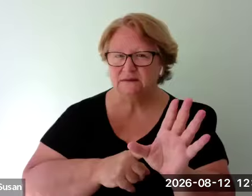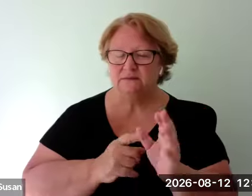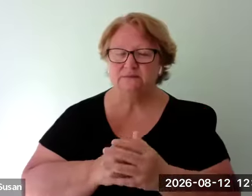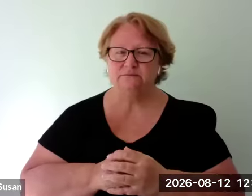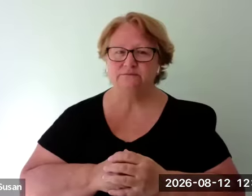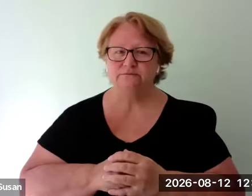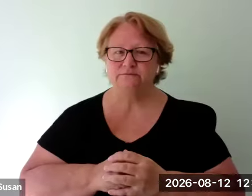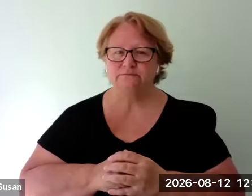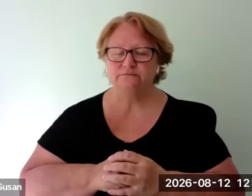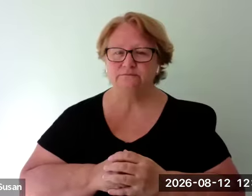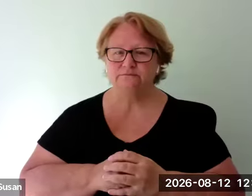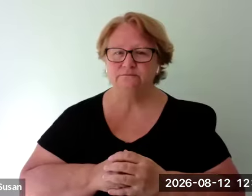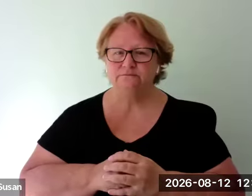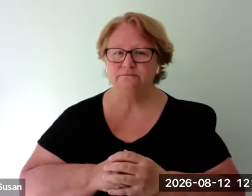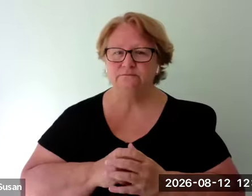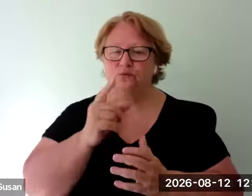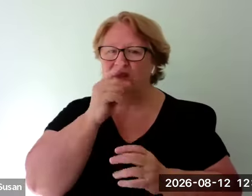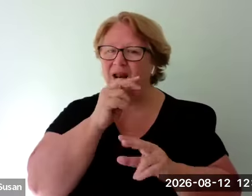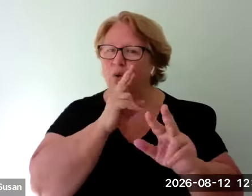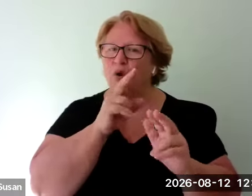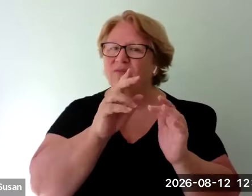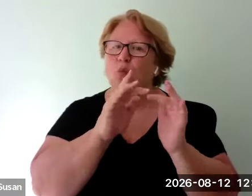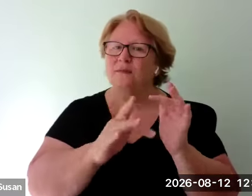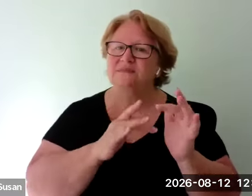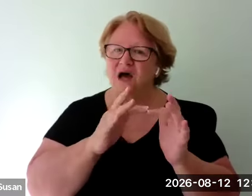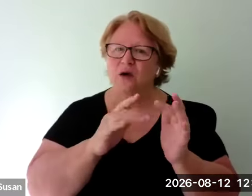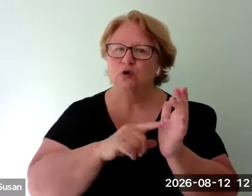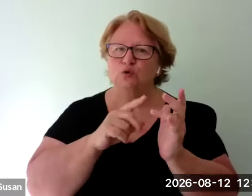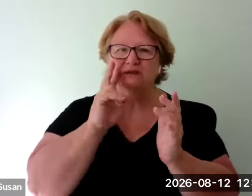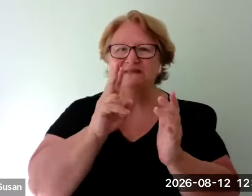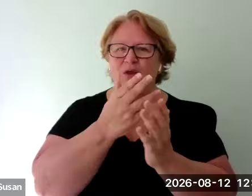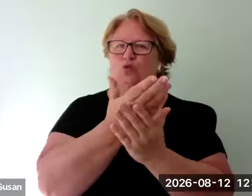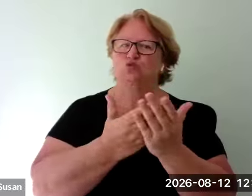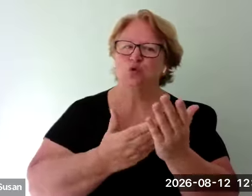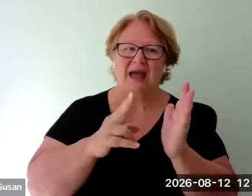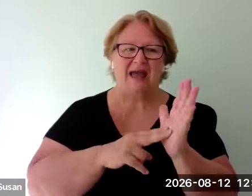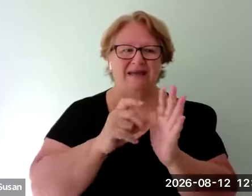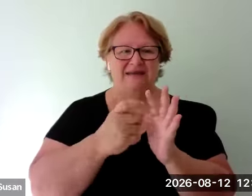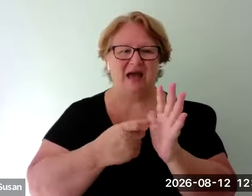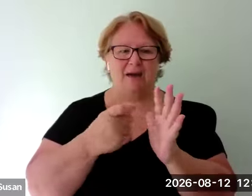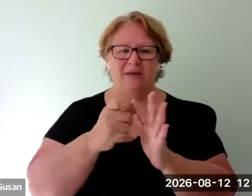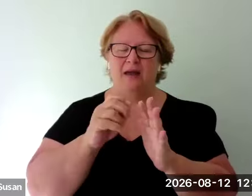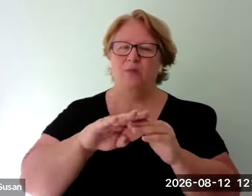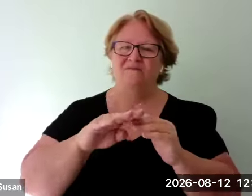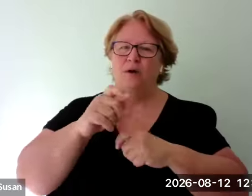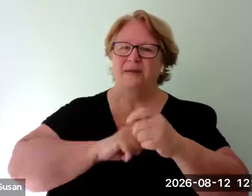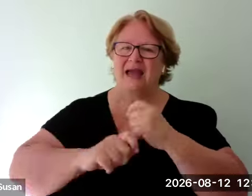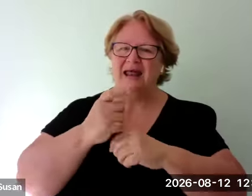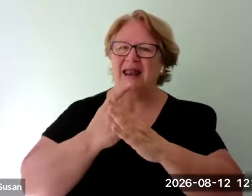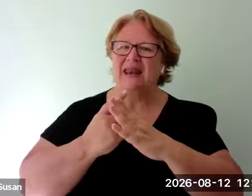re an independent organisation that's been in place for just over two years now. And you can also go to our website to